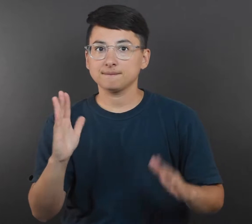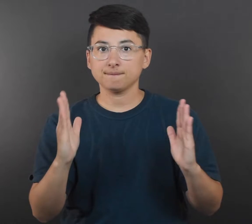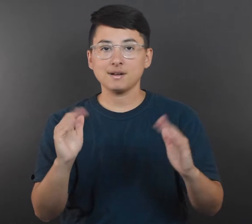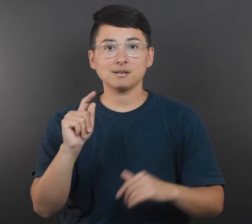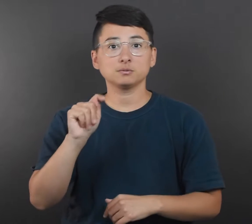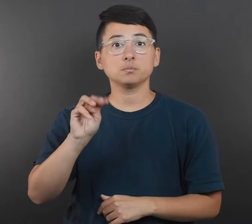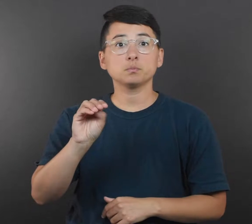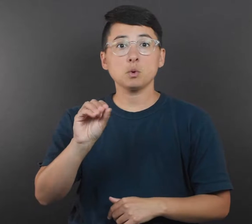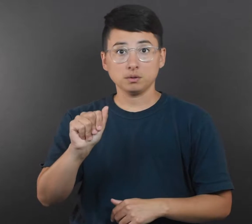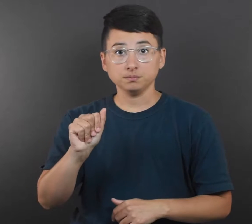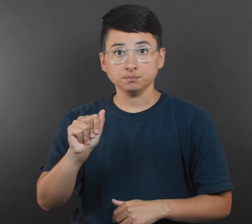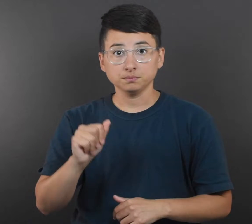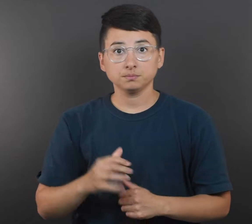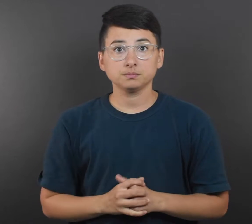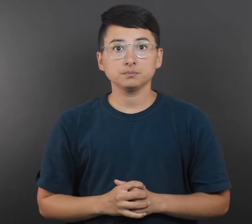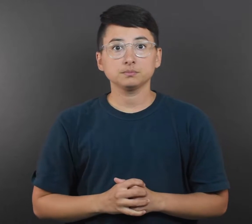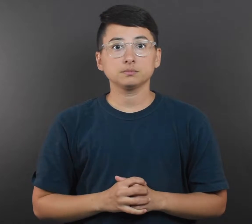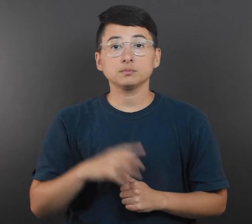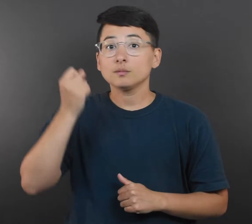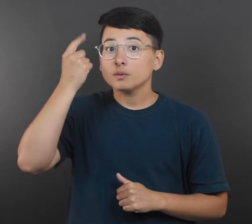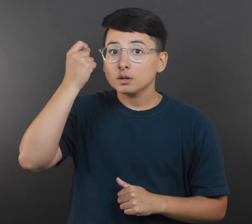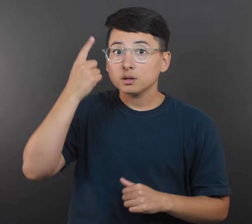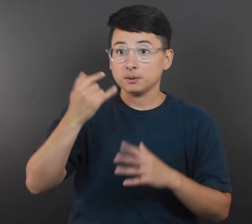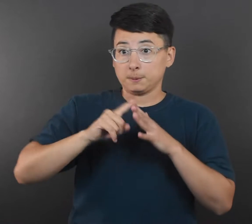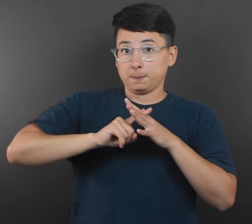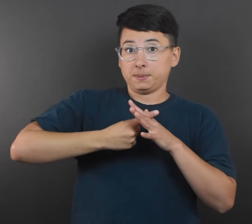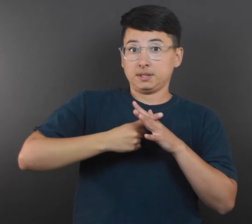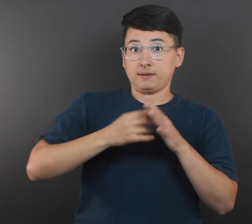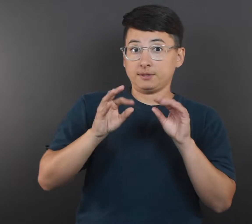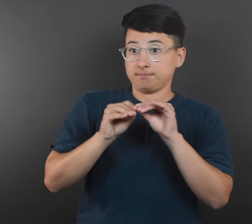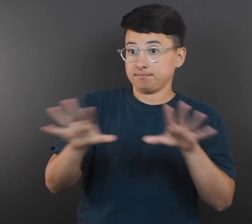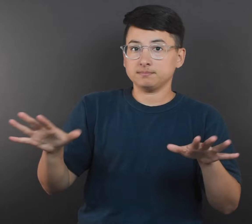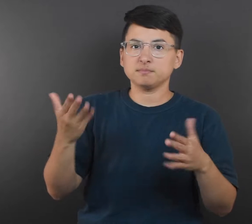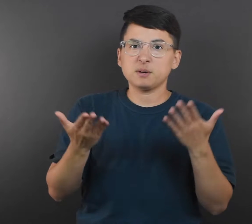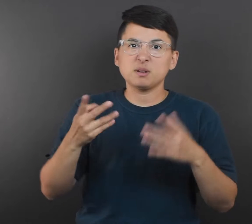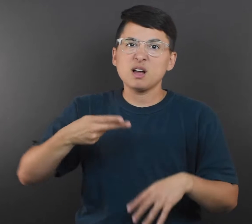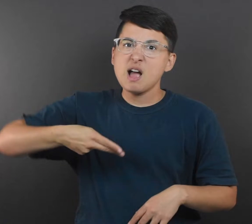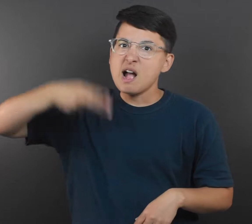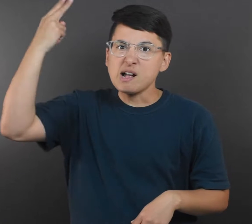at the Mall of America, and initial demand is expected to be high.